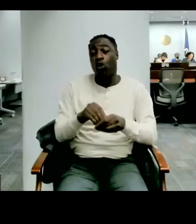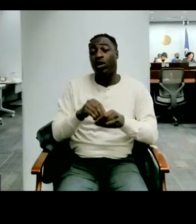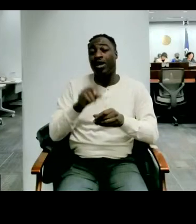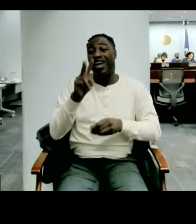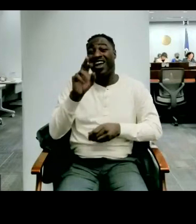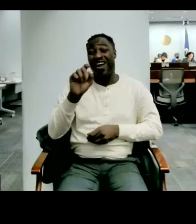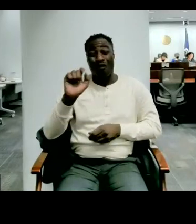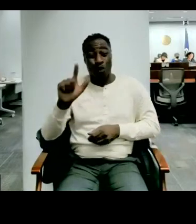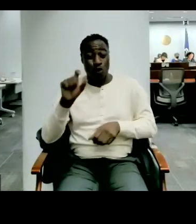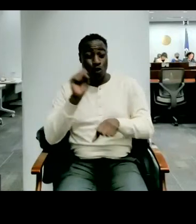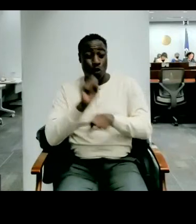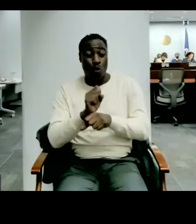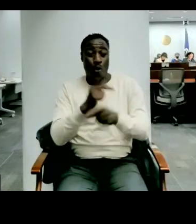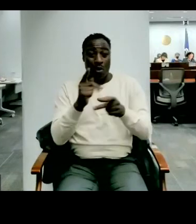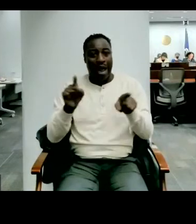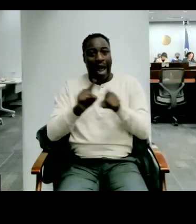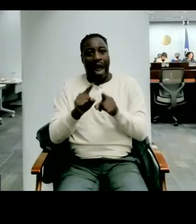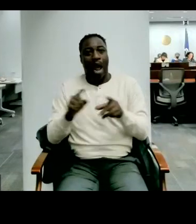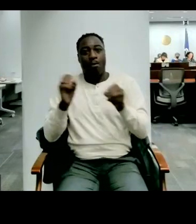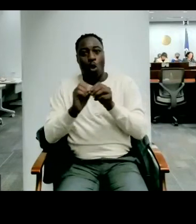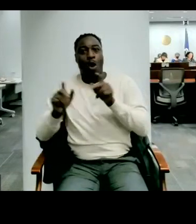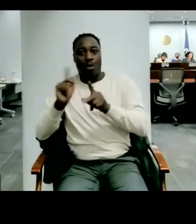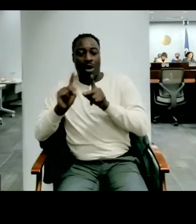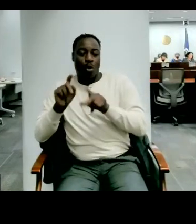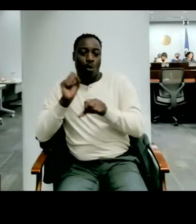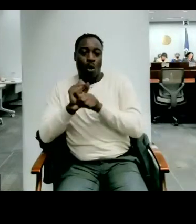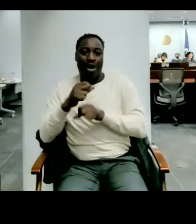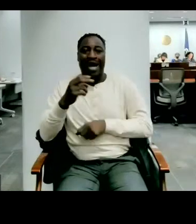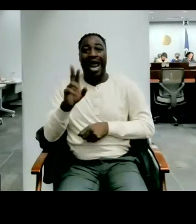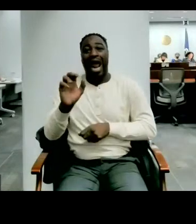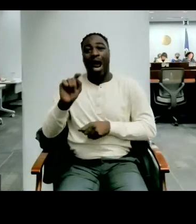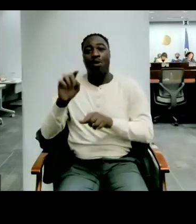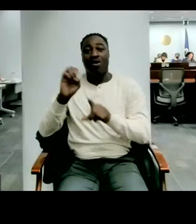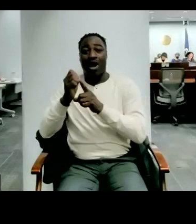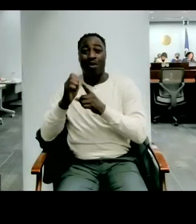workplaces as more of us are working in hybrid environments and construction sites, for example.